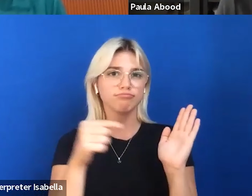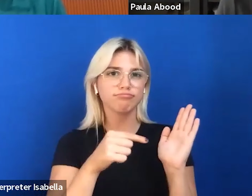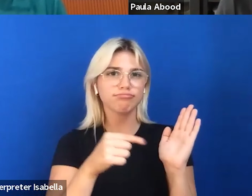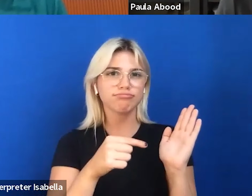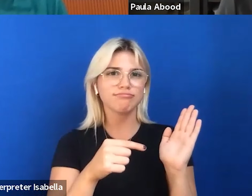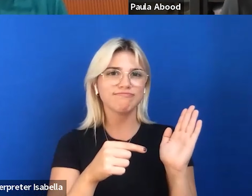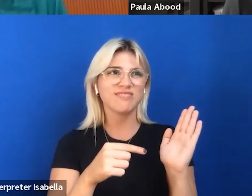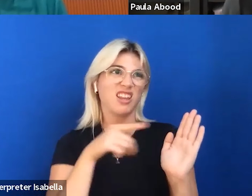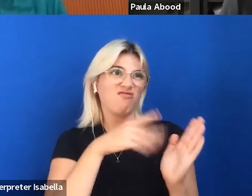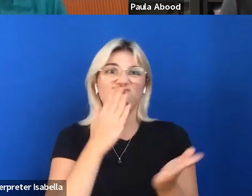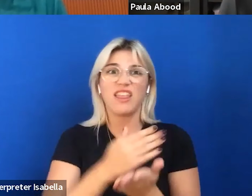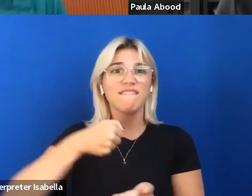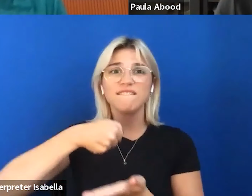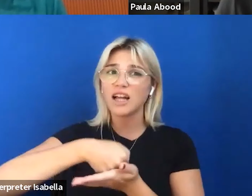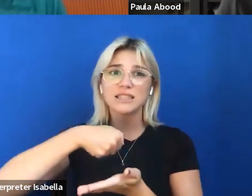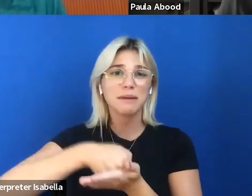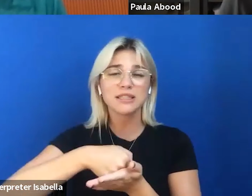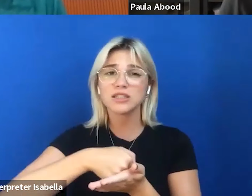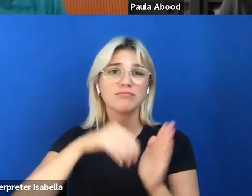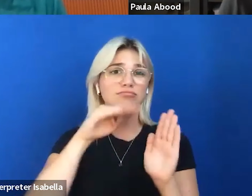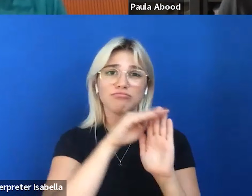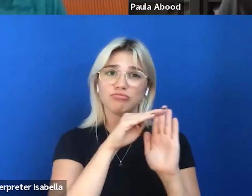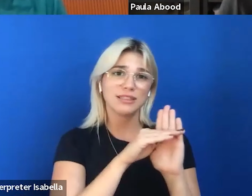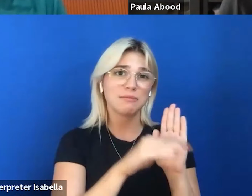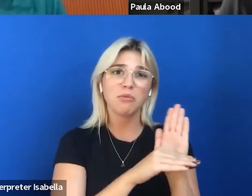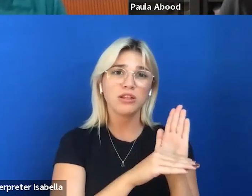the fundamental principles of an ethics of practice.